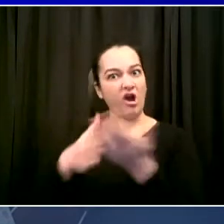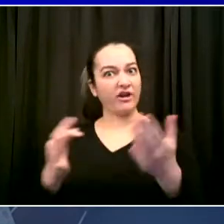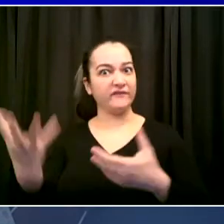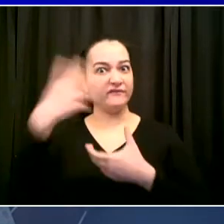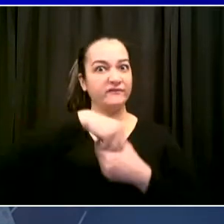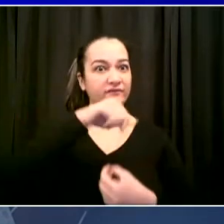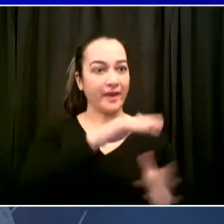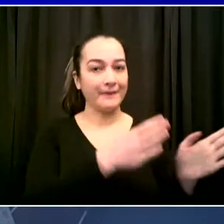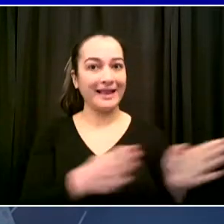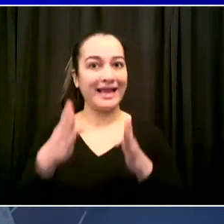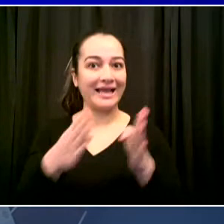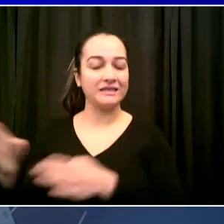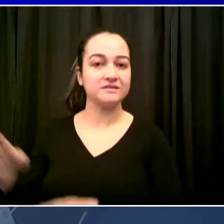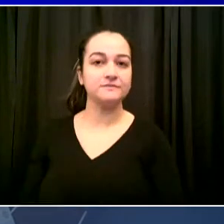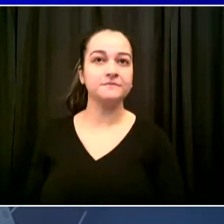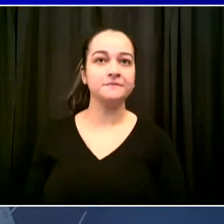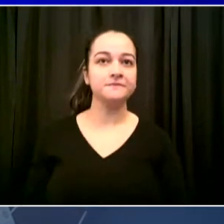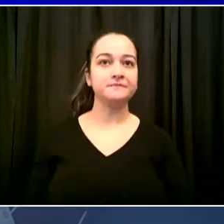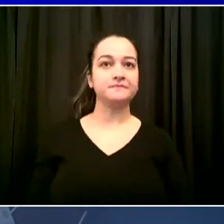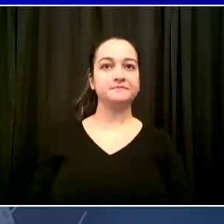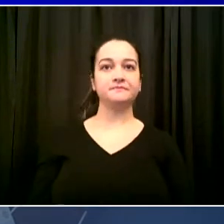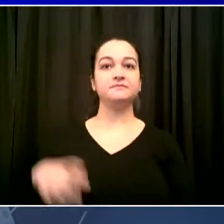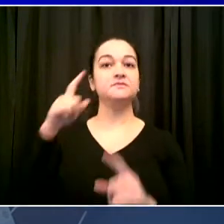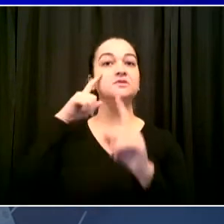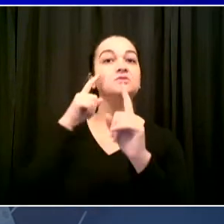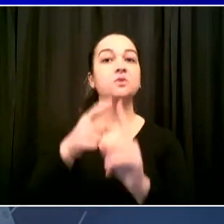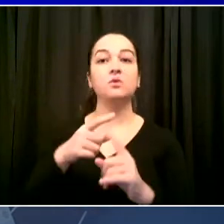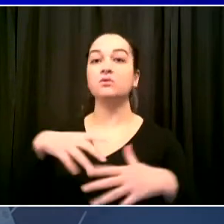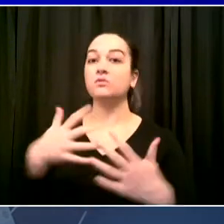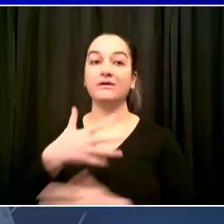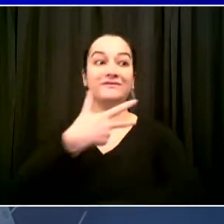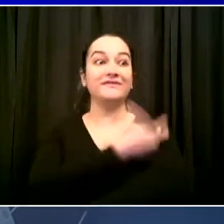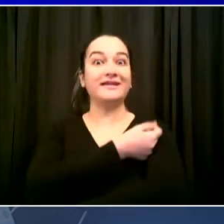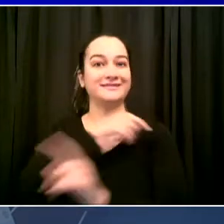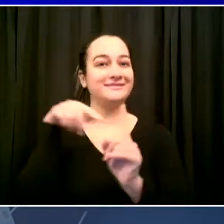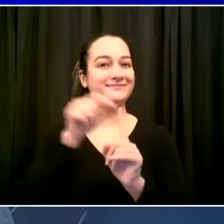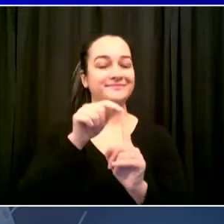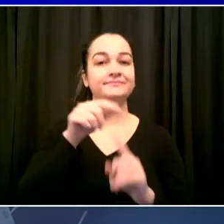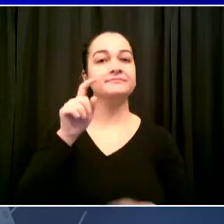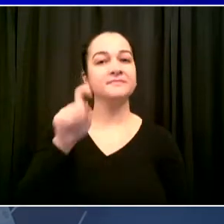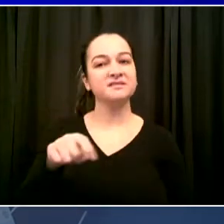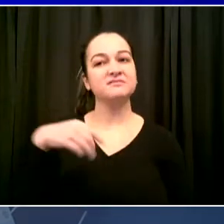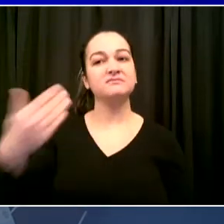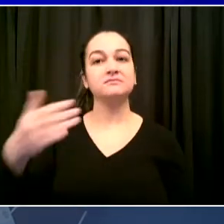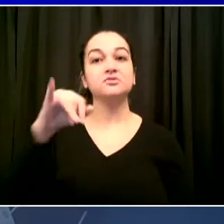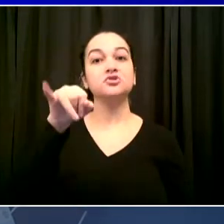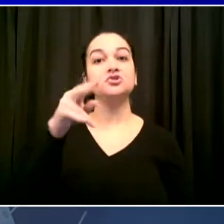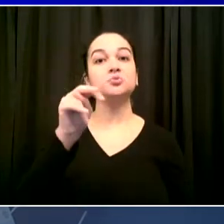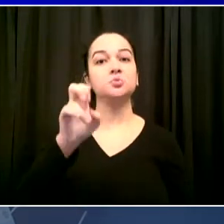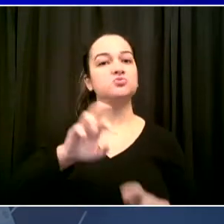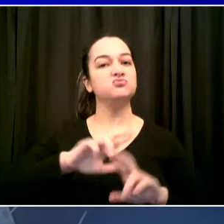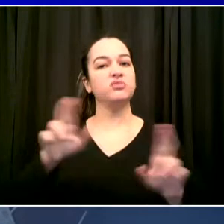AND THAT MEANS GETTING EVERYONE VACCINATED, 5 MILLION NEWYORKER